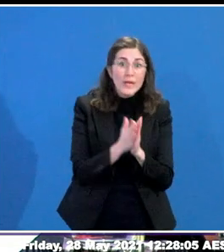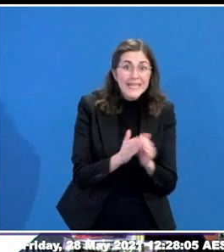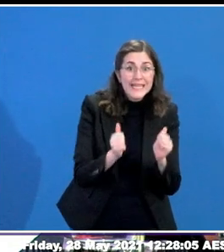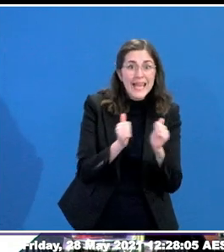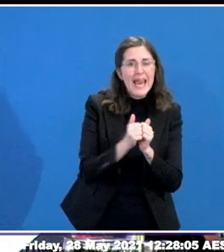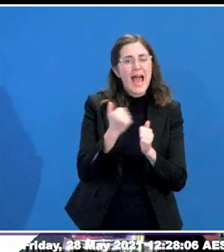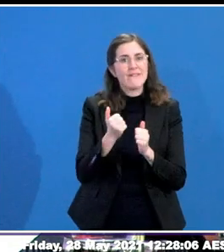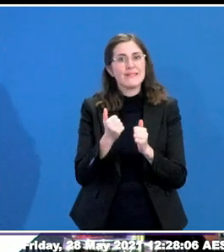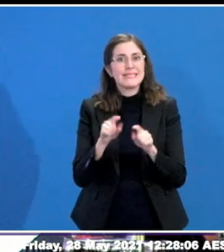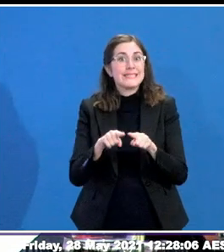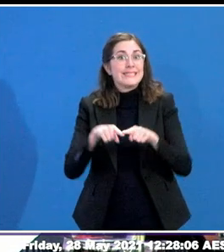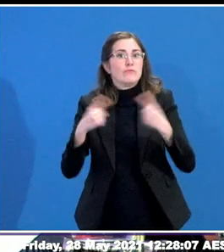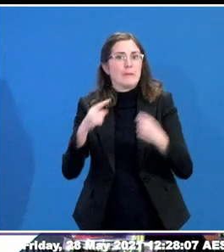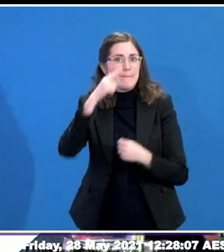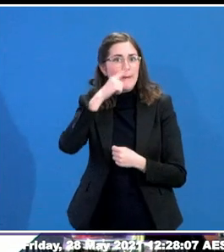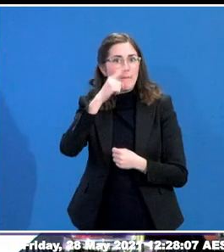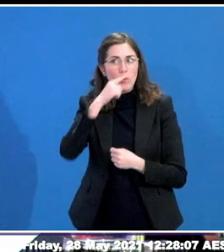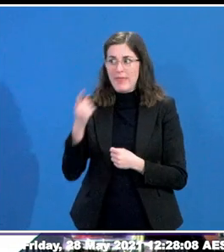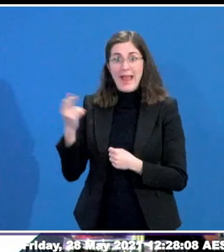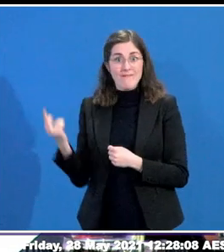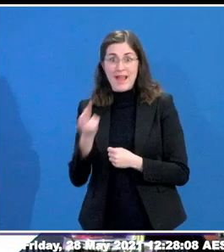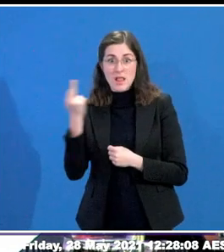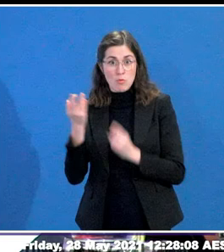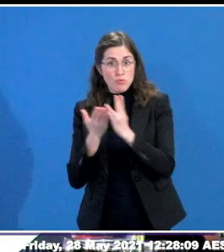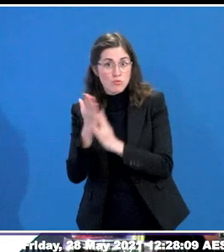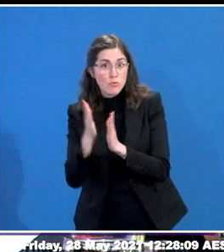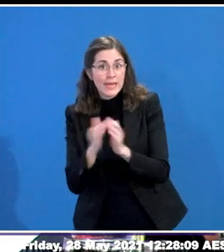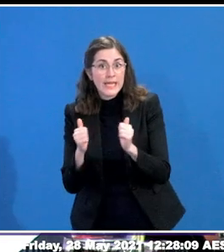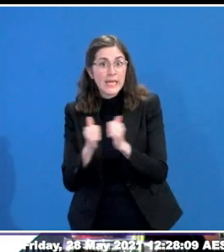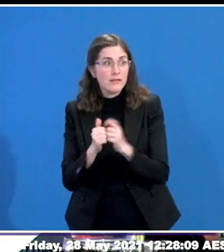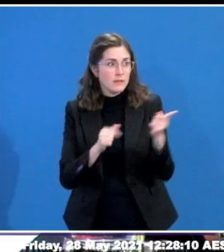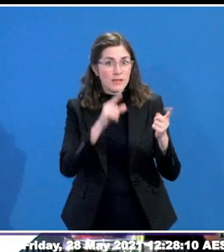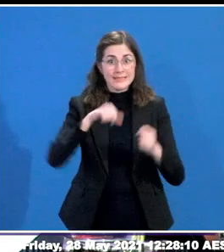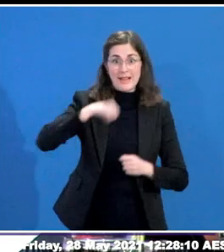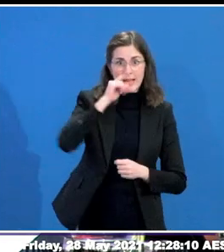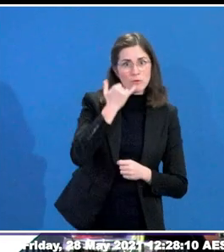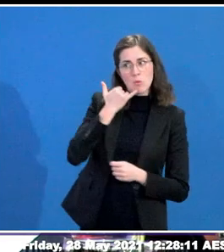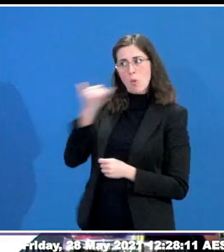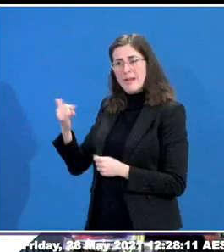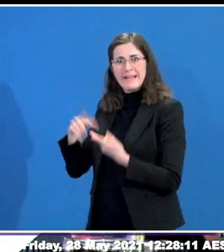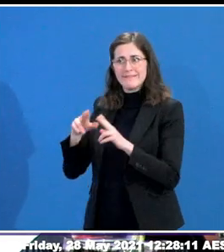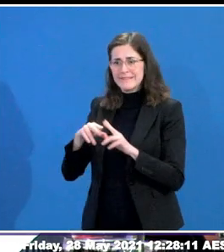separate staff who take any call of any sort in regards to any concern from any